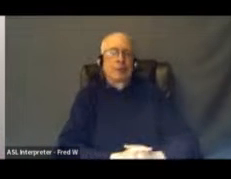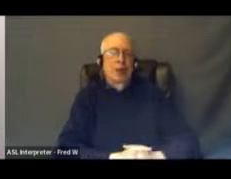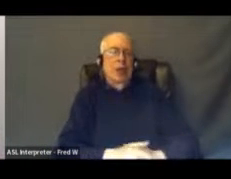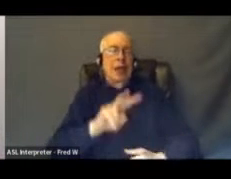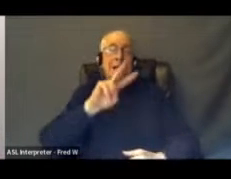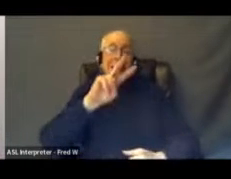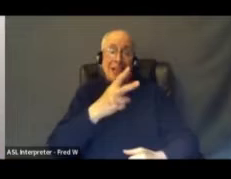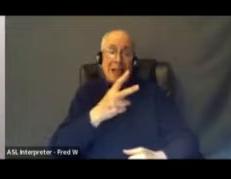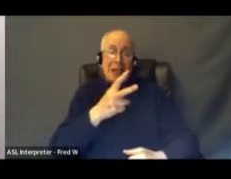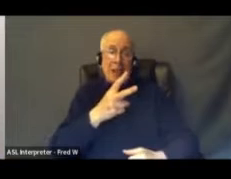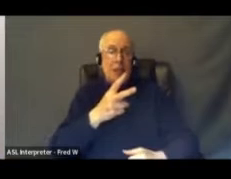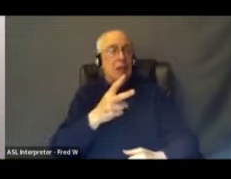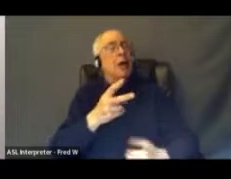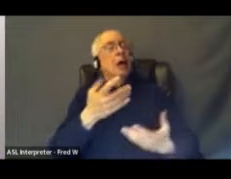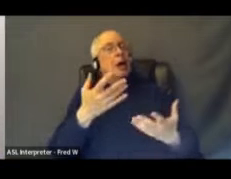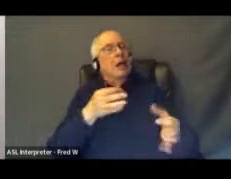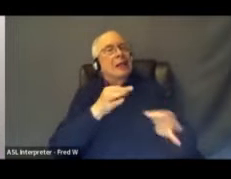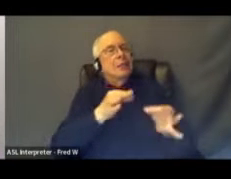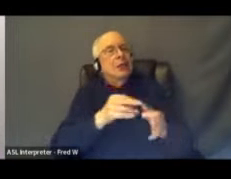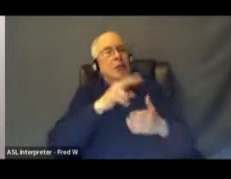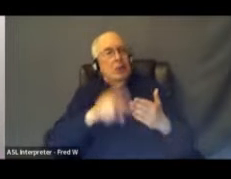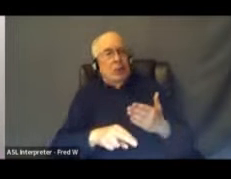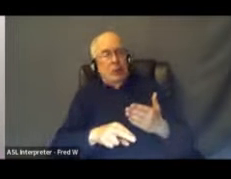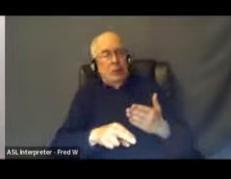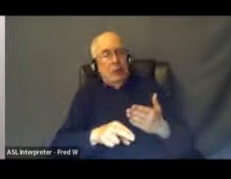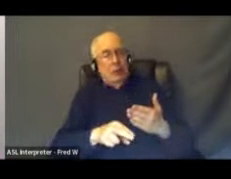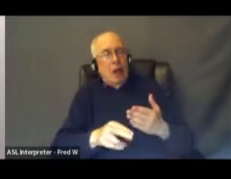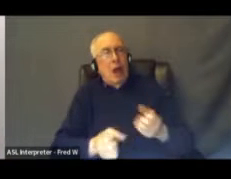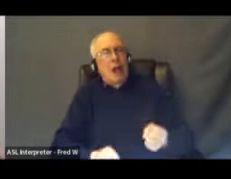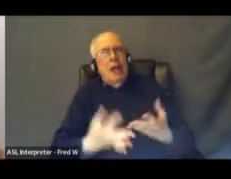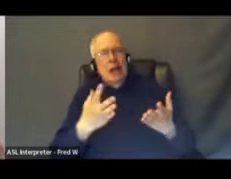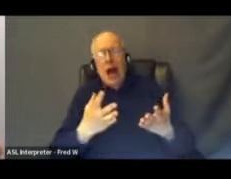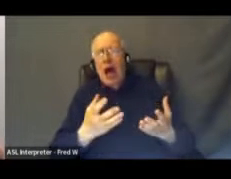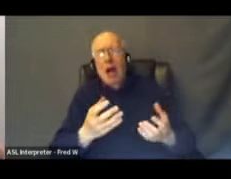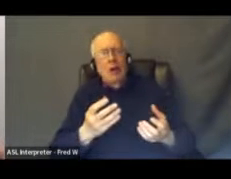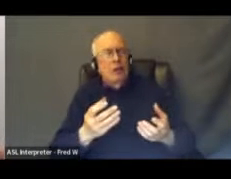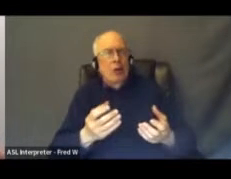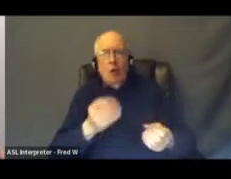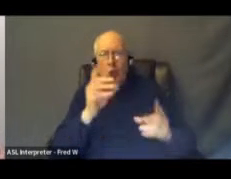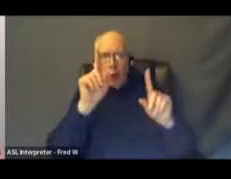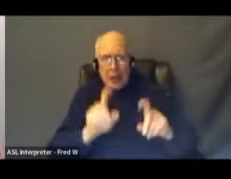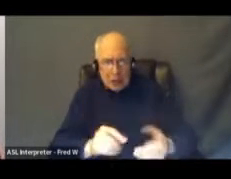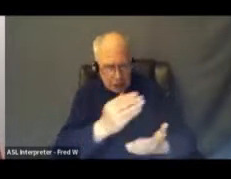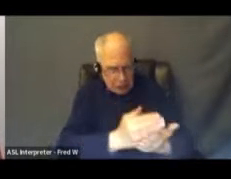the results. There are a lot of trauma opening questions on any of these screening tools. So